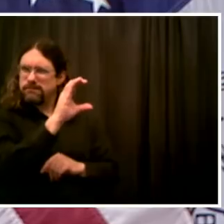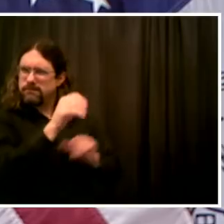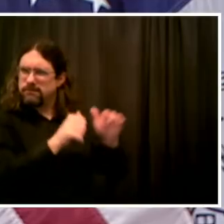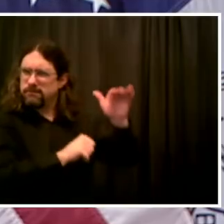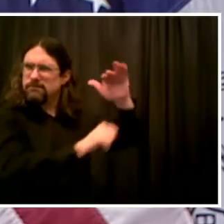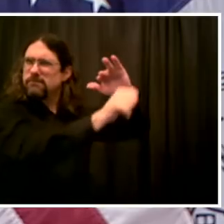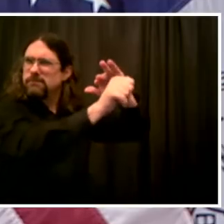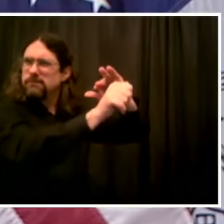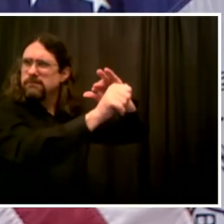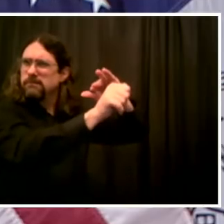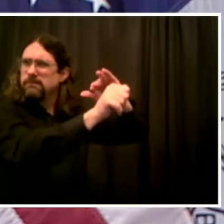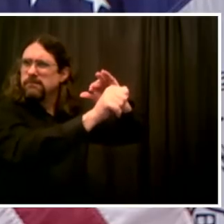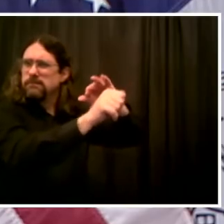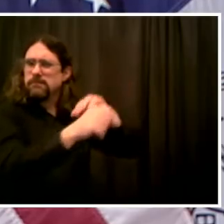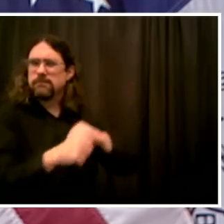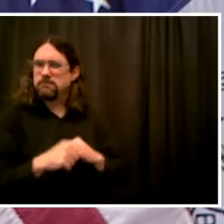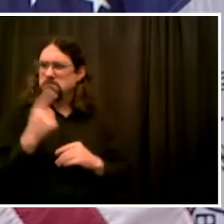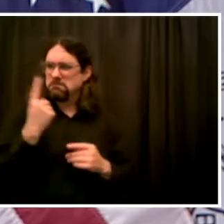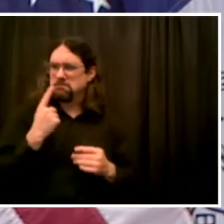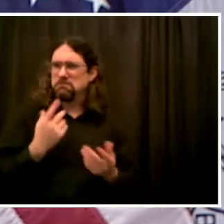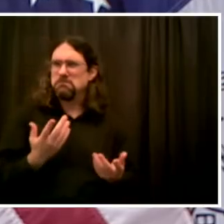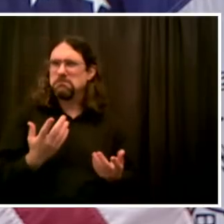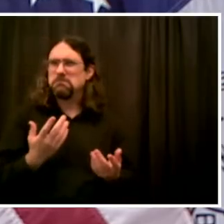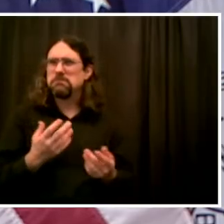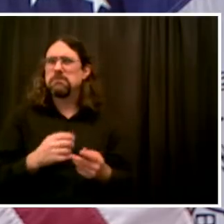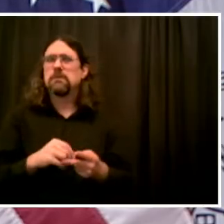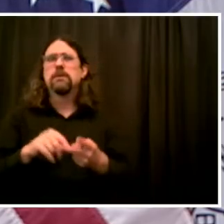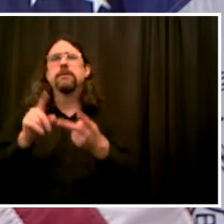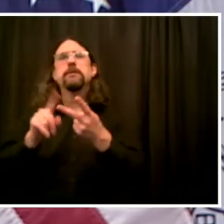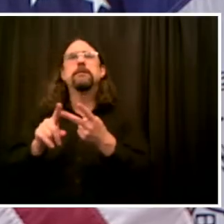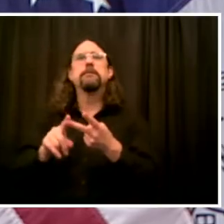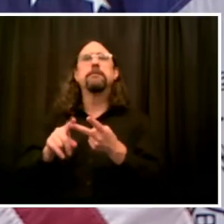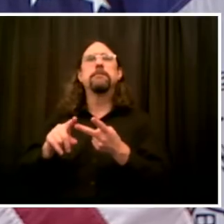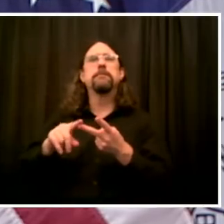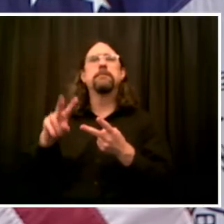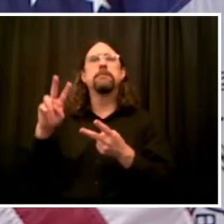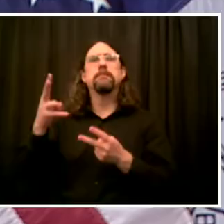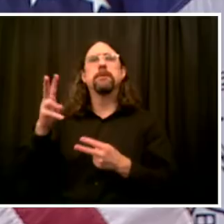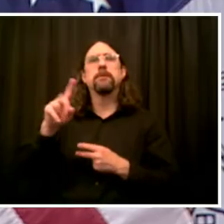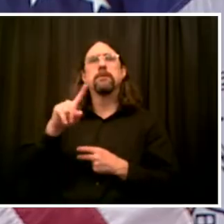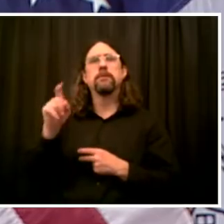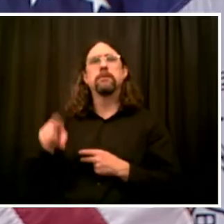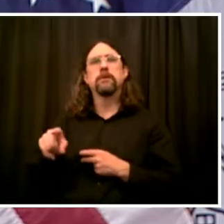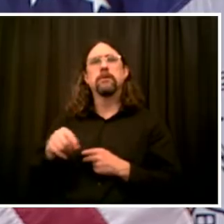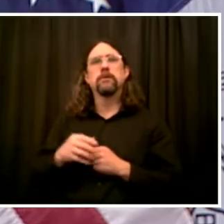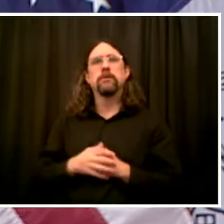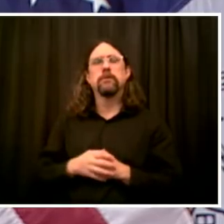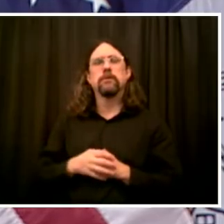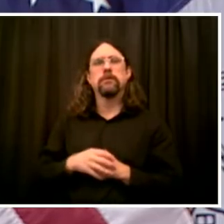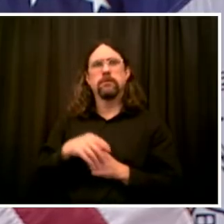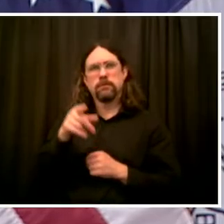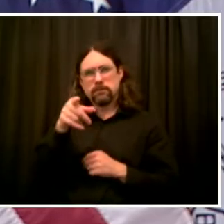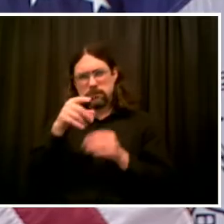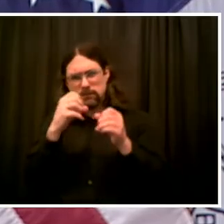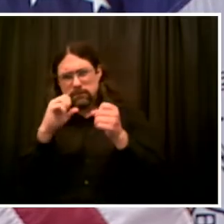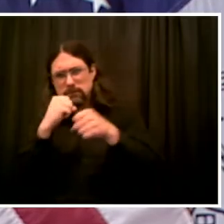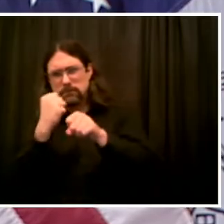HOMELESS ISSUE. I JUST WANT TO UNDERSTAND IF 200 SOME PEOPLE WENT INTO SHELR,TE ARE YOU SAYING THE